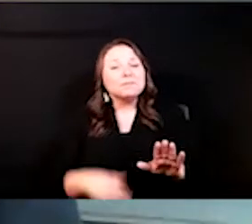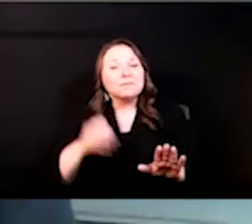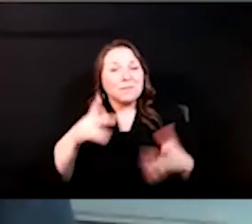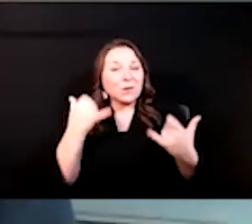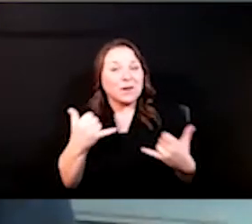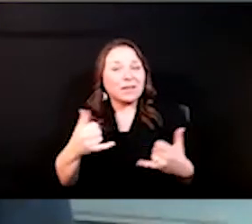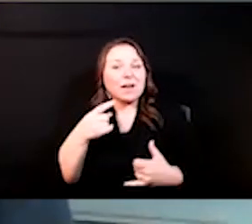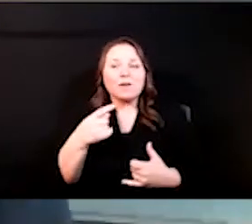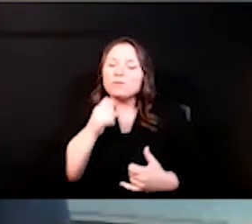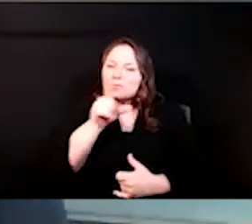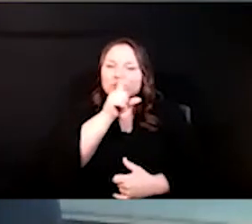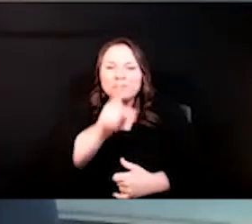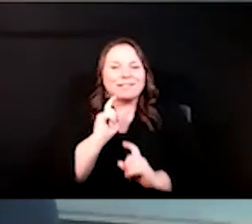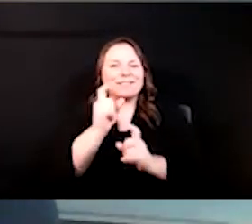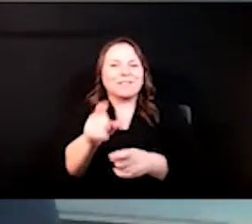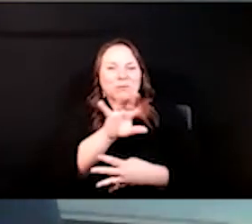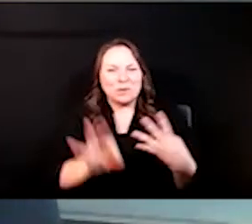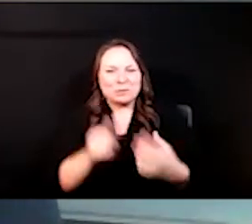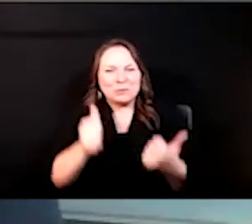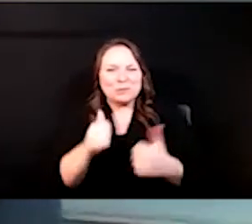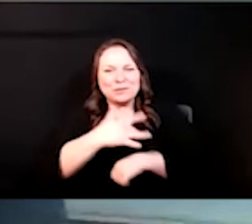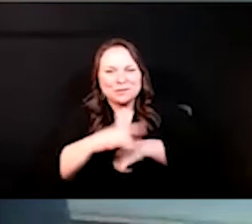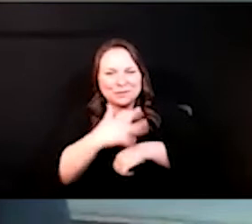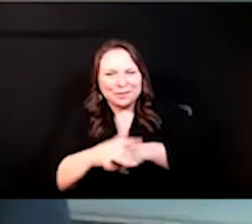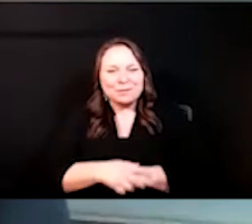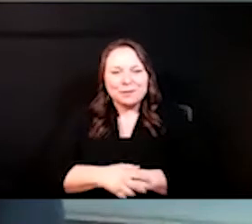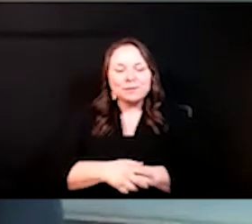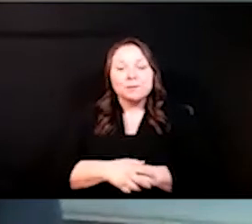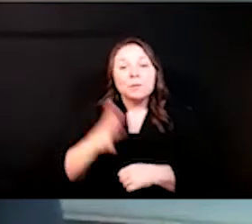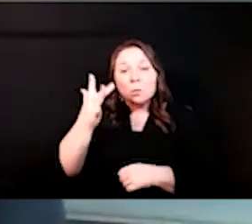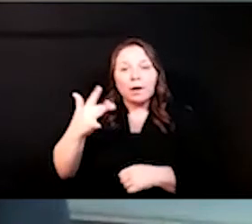» YES. SO RIGHT NOW, YOU MAY NOT HAVE AN OPTION OF WHICH VACCINE IS AVAILABLE BECAUSE WE'RE SEEING WORLDWIDE AND